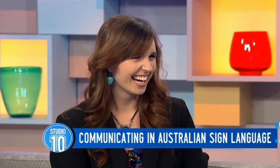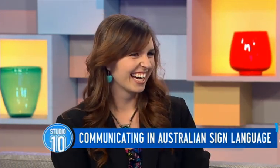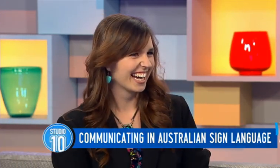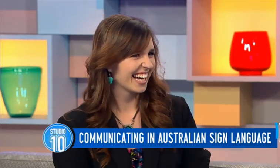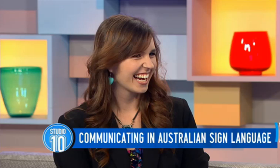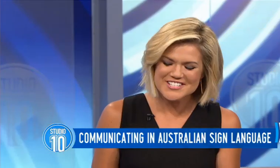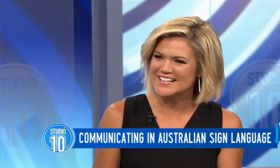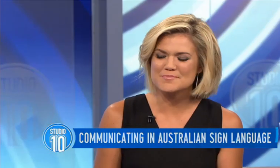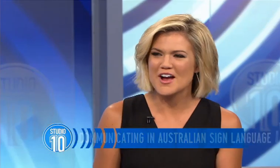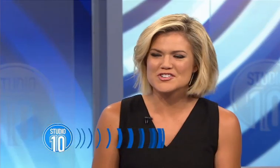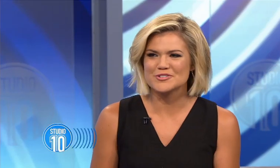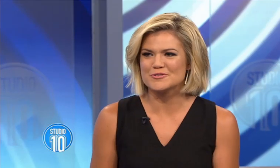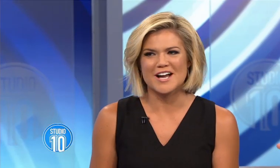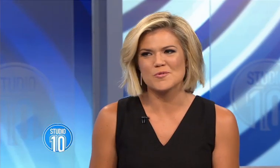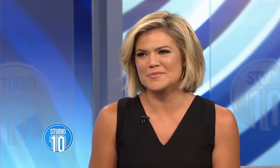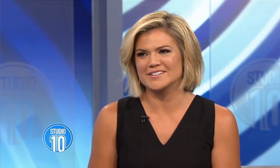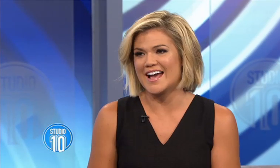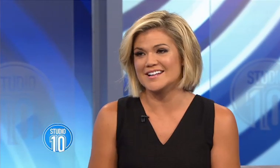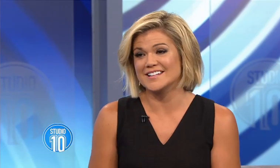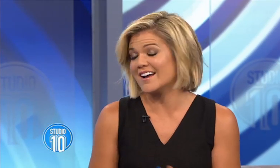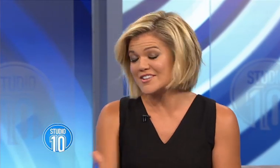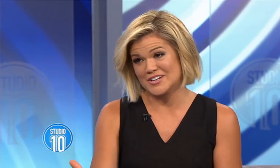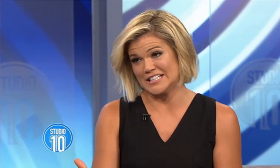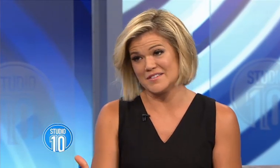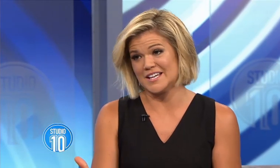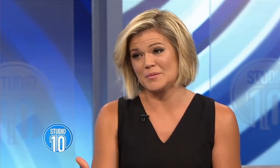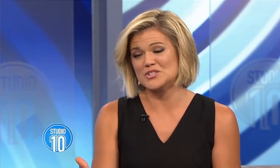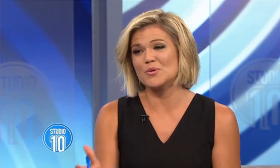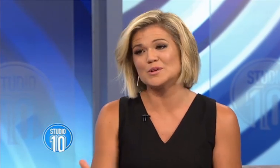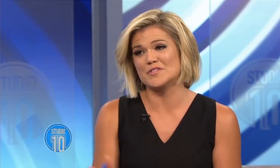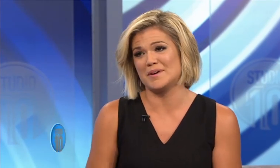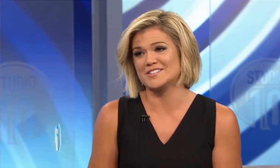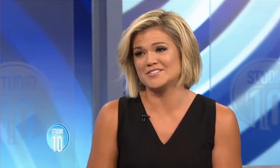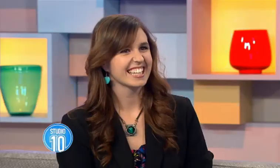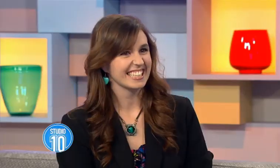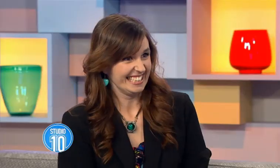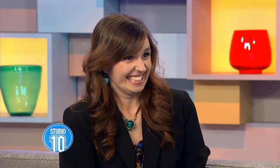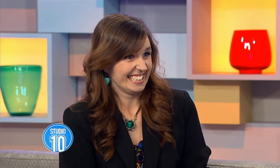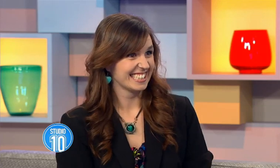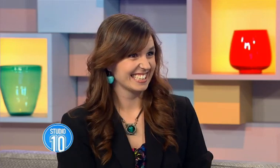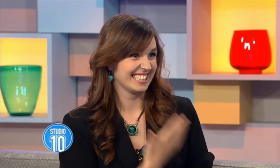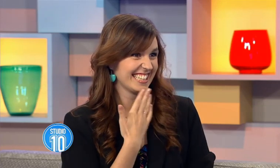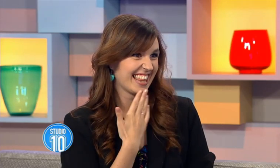Well you are such an inspirational young woman and Young Australian Of The Year we wish you all of the best, you're certainly a friend of Studio 10